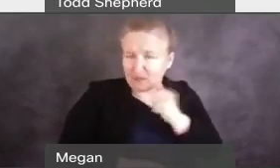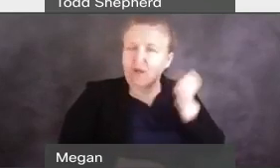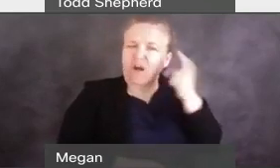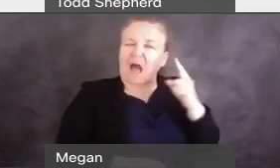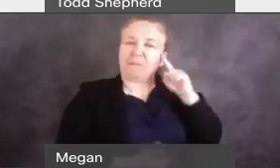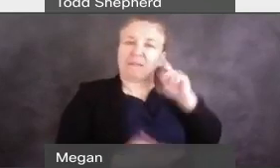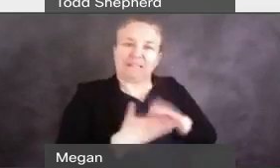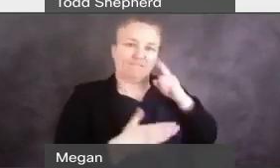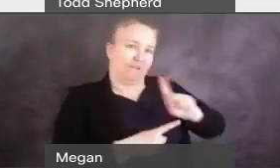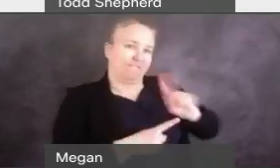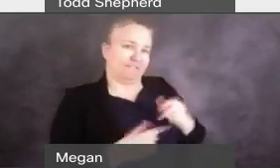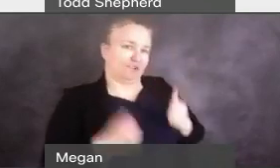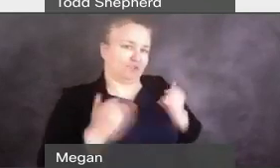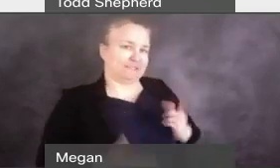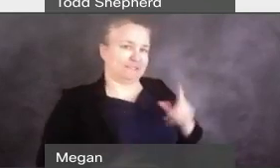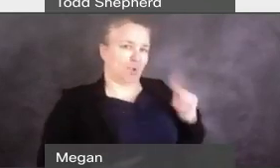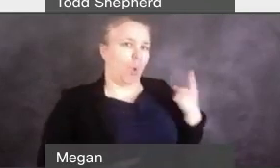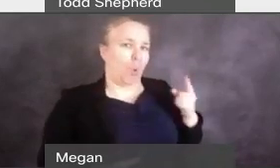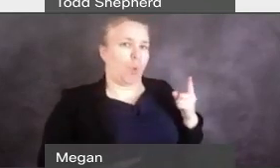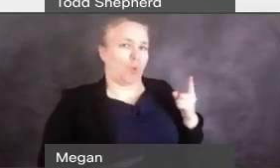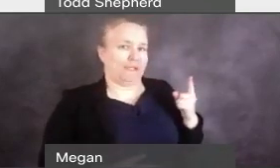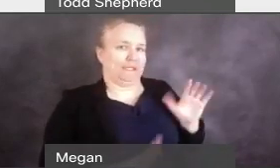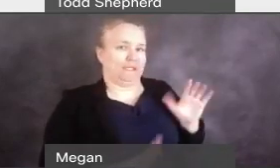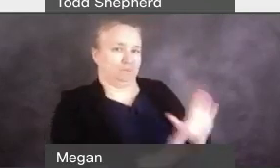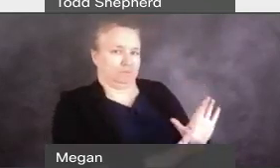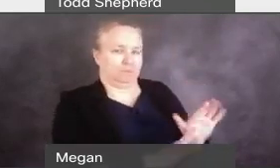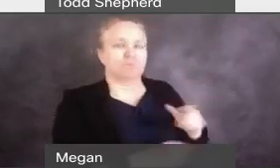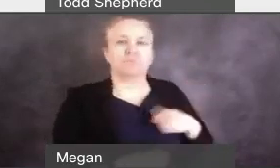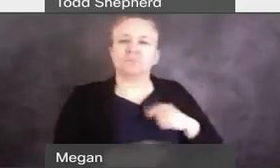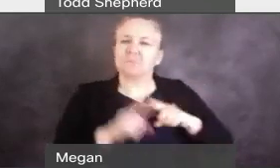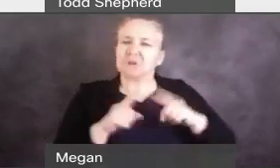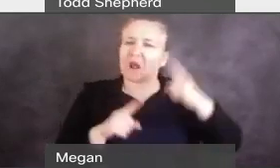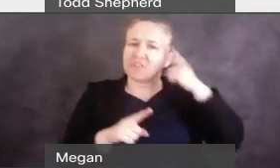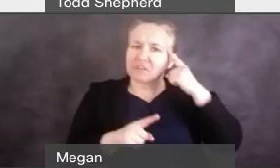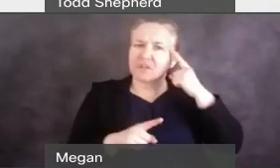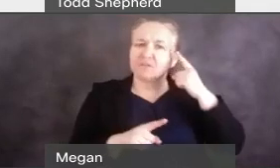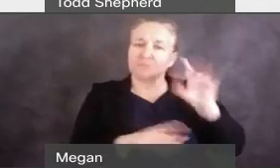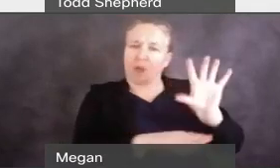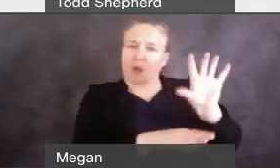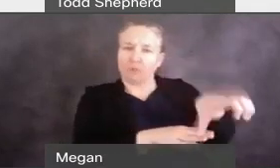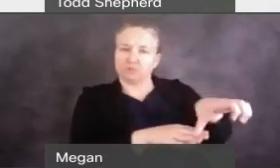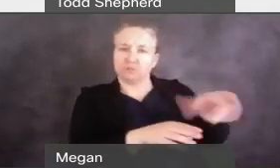Philadelphia but again, I think they're putting it in a place with good public transportation and